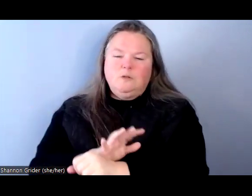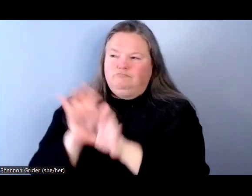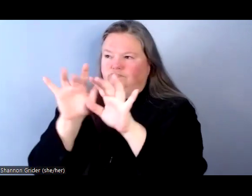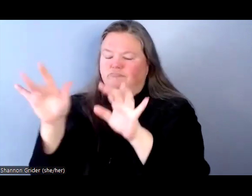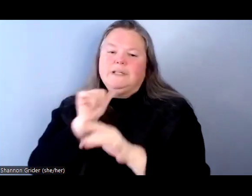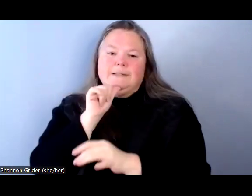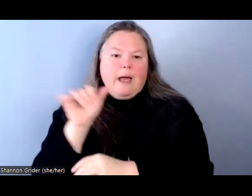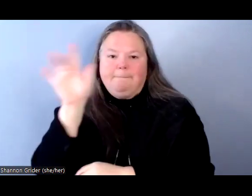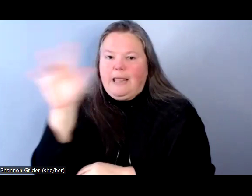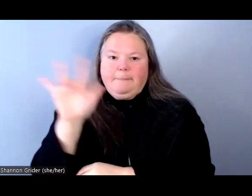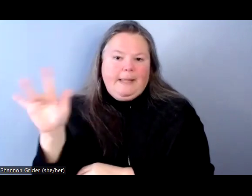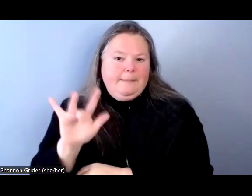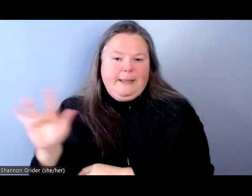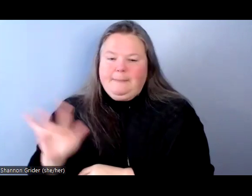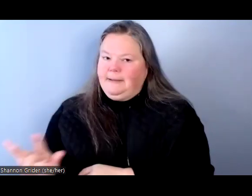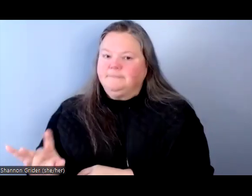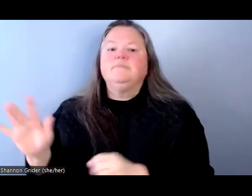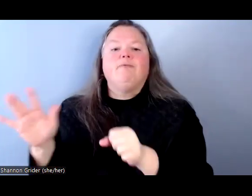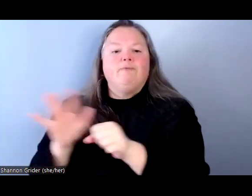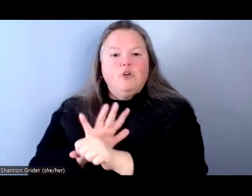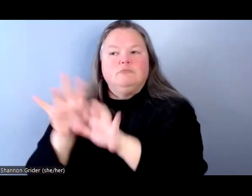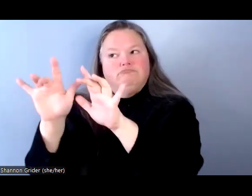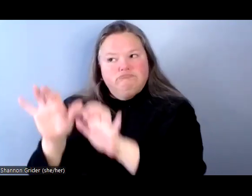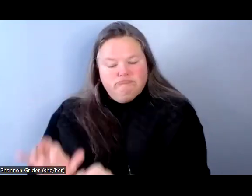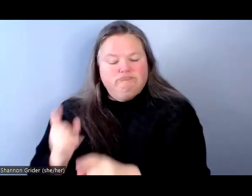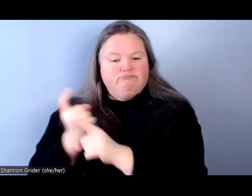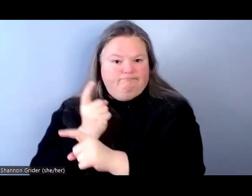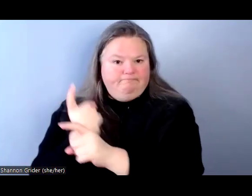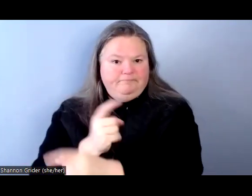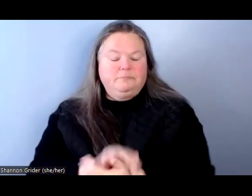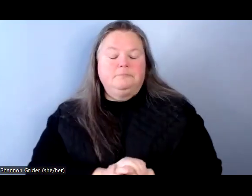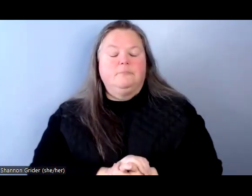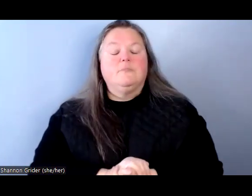into the fields requested when setting up your account.